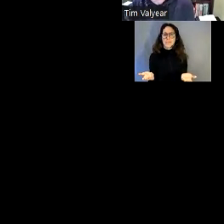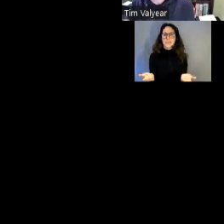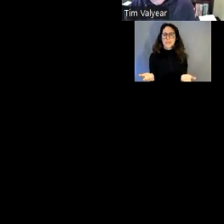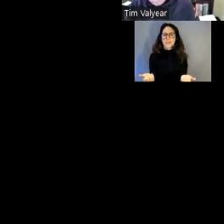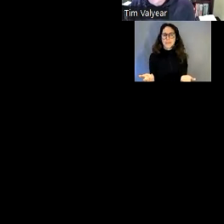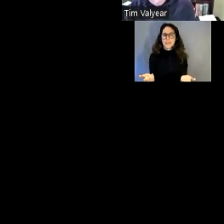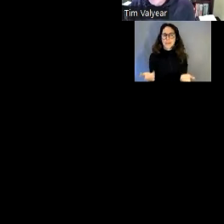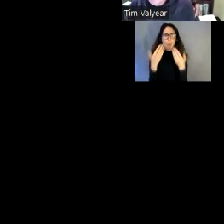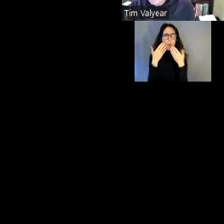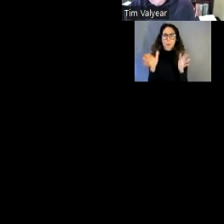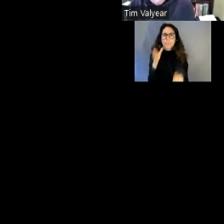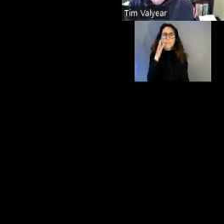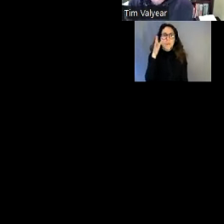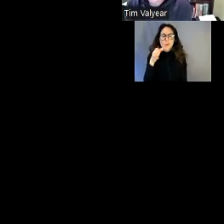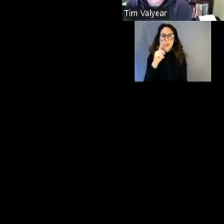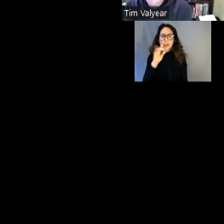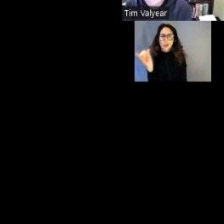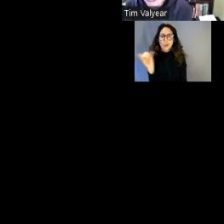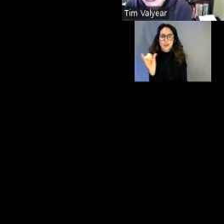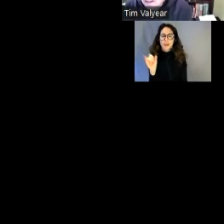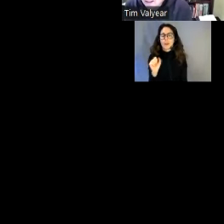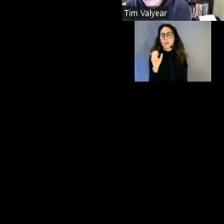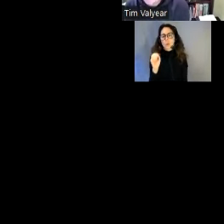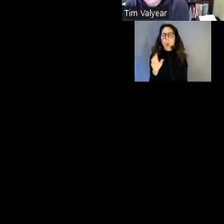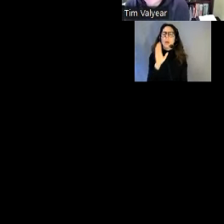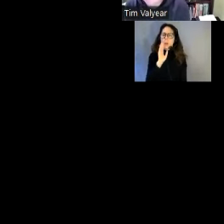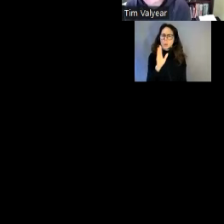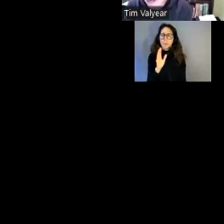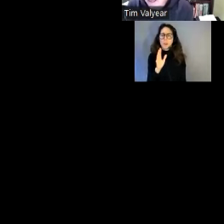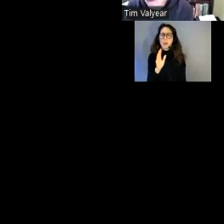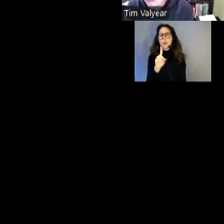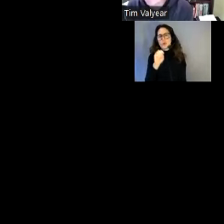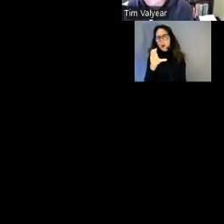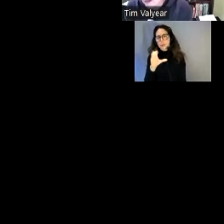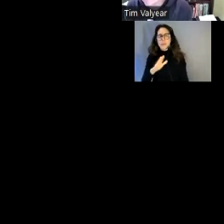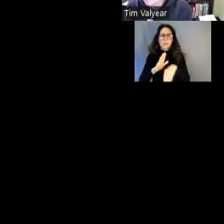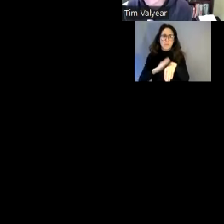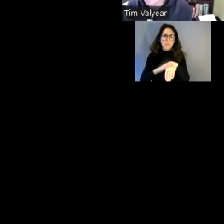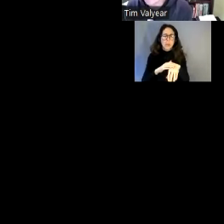wearing them. Look at the images of beaches and where people have been. Who knows? We don't know what the future